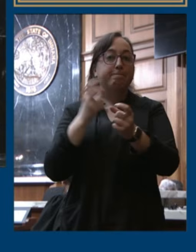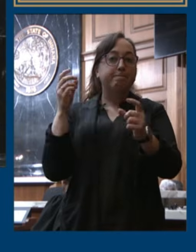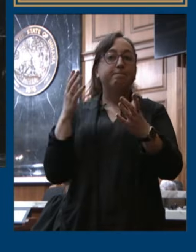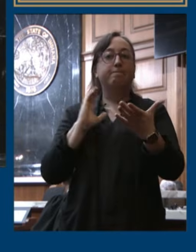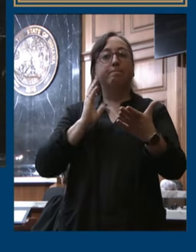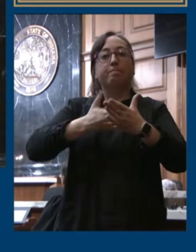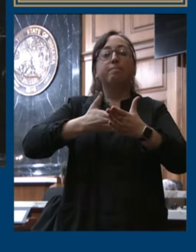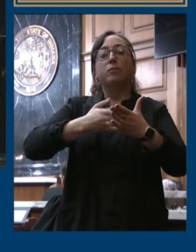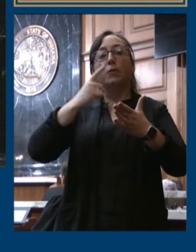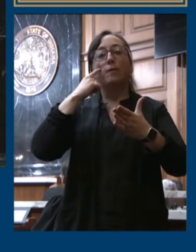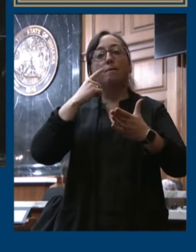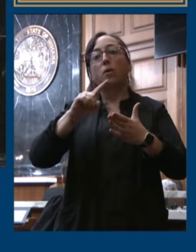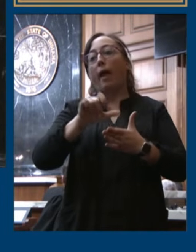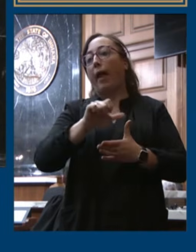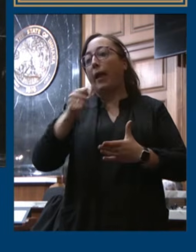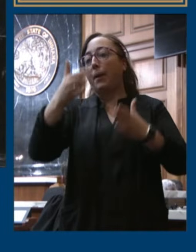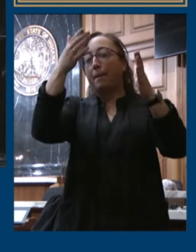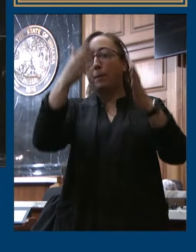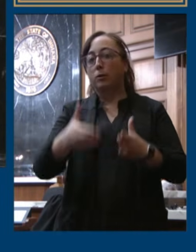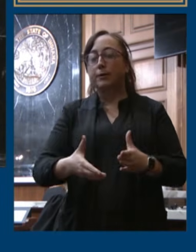IN JUST THREE YEARS, THE UNITS HAVE ASSISTED IN OVER